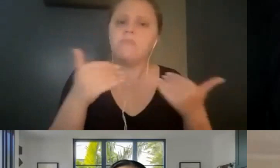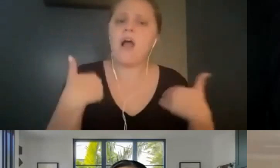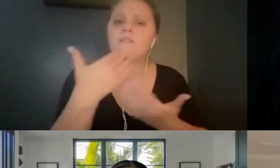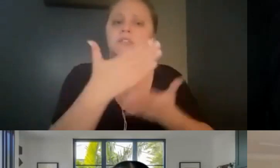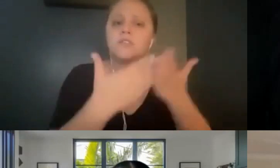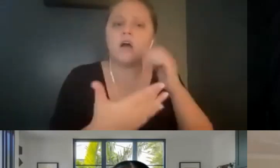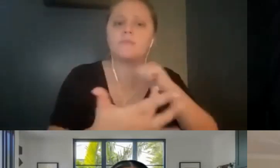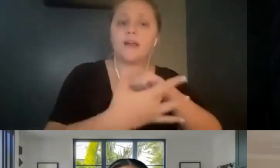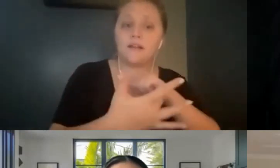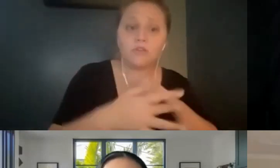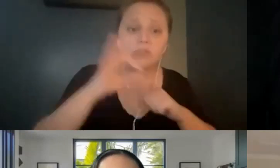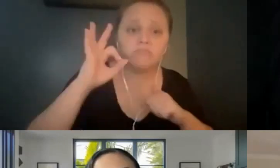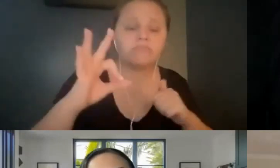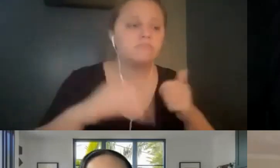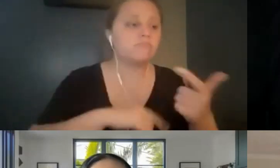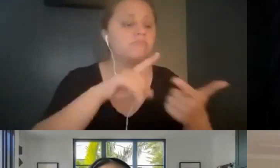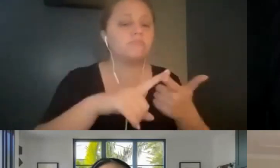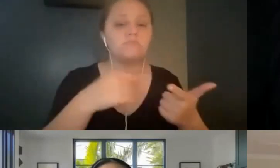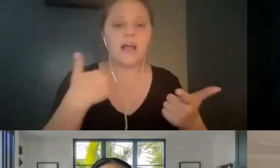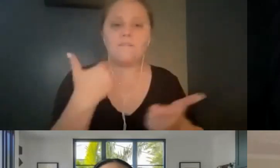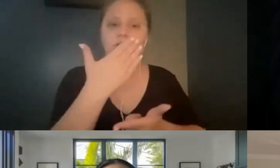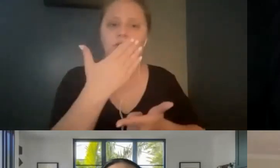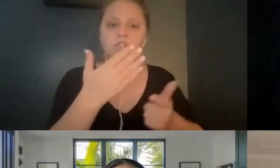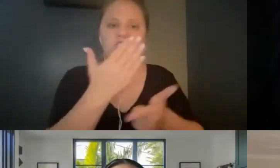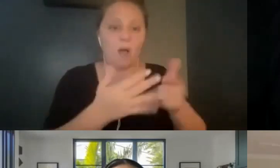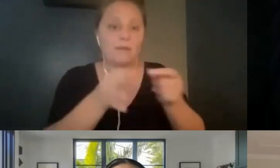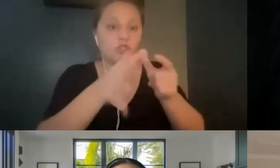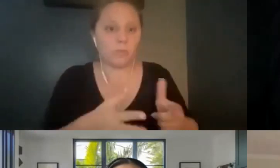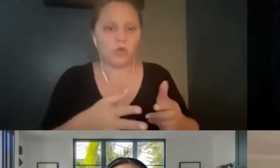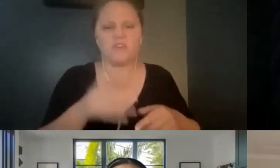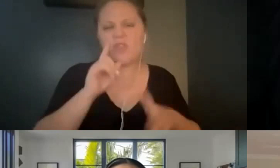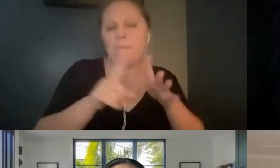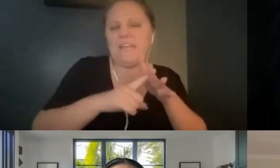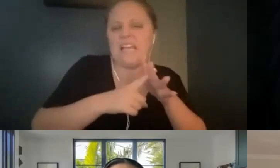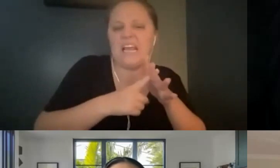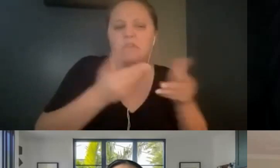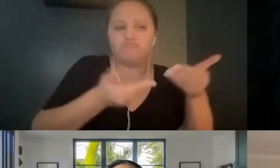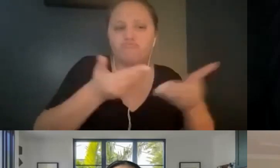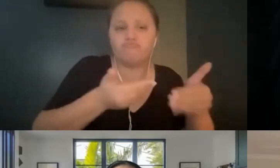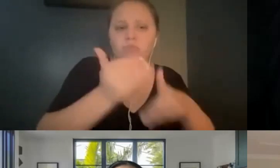We were able to get some initial sign language interpreters for onboarding and